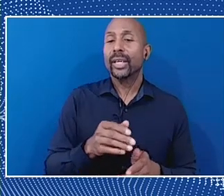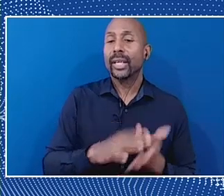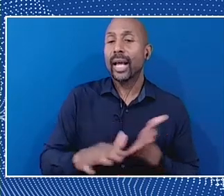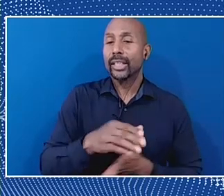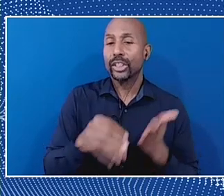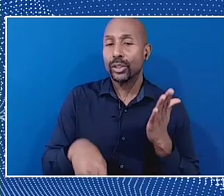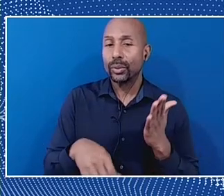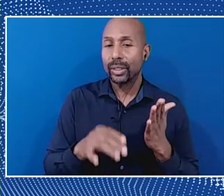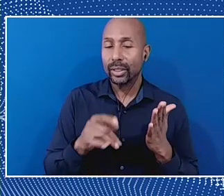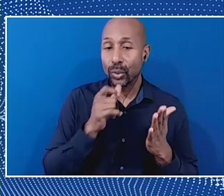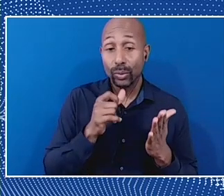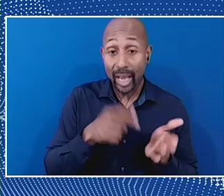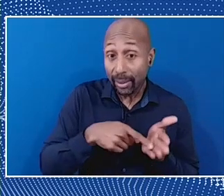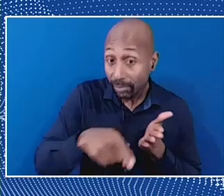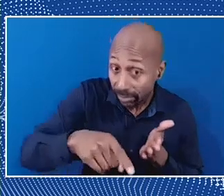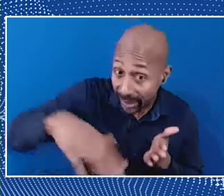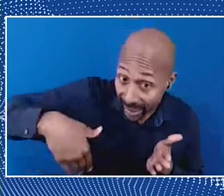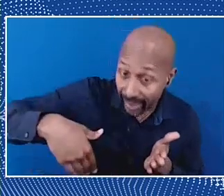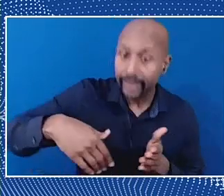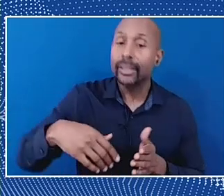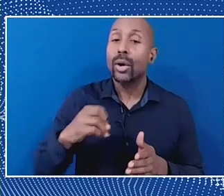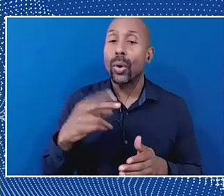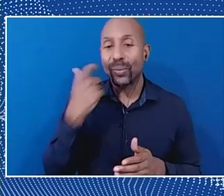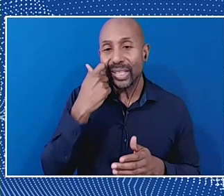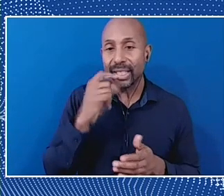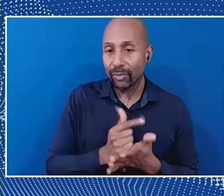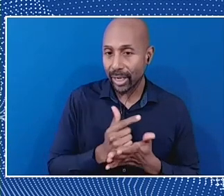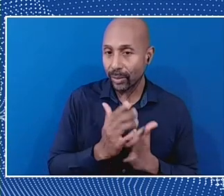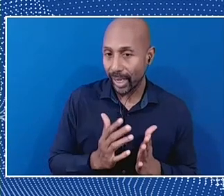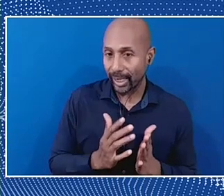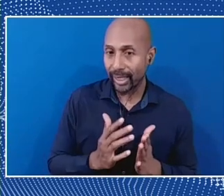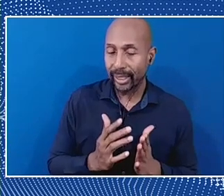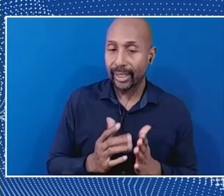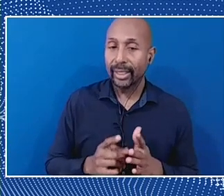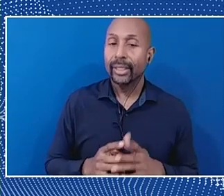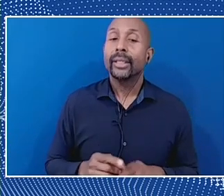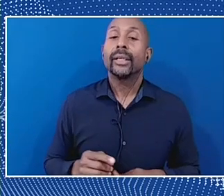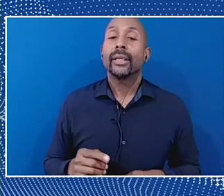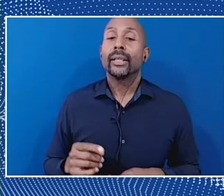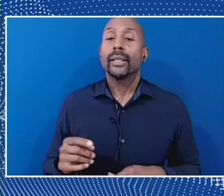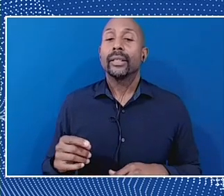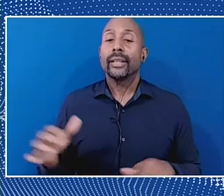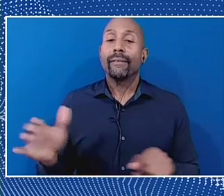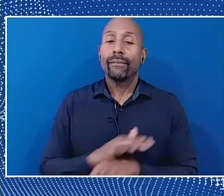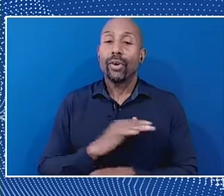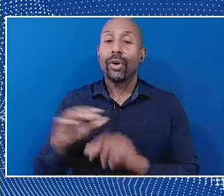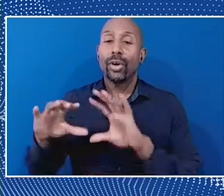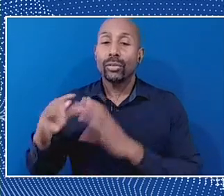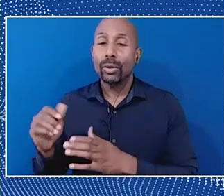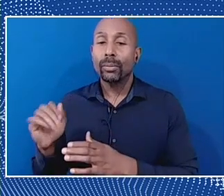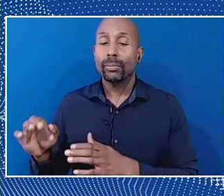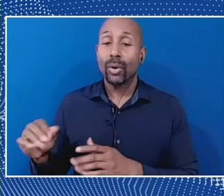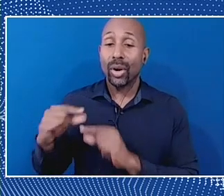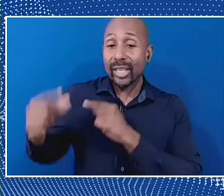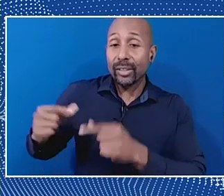pushed out of reach by the student loan debt crisis, and we can act now to change that. This proposal is a step in the- a